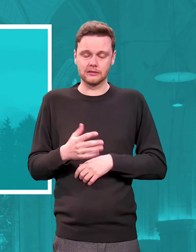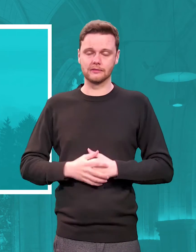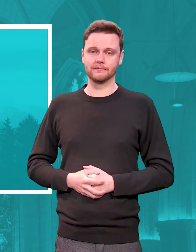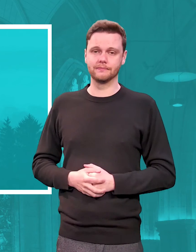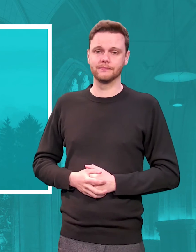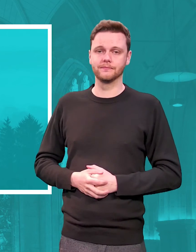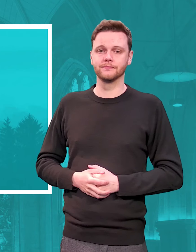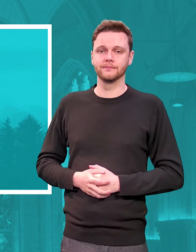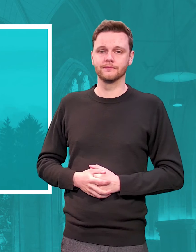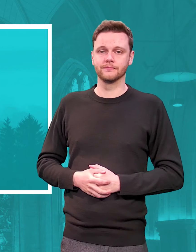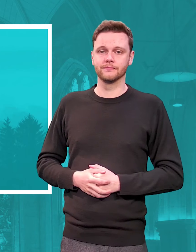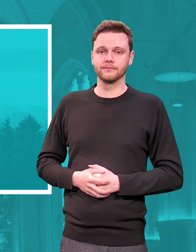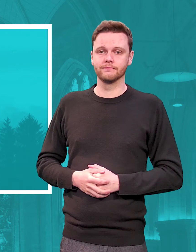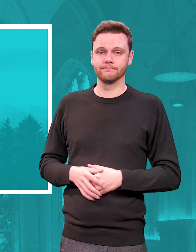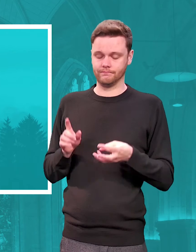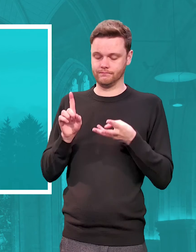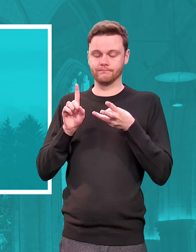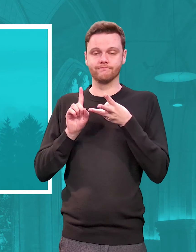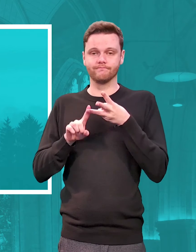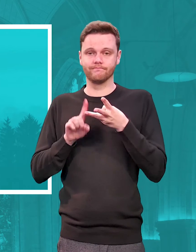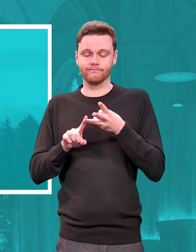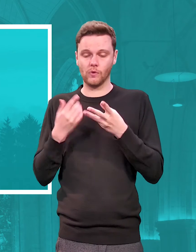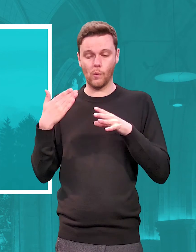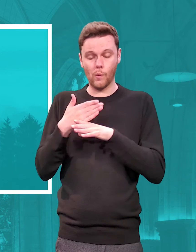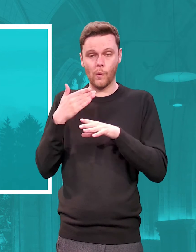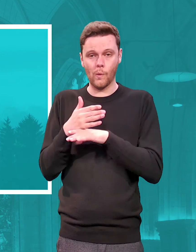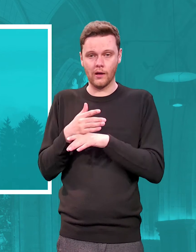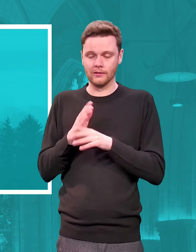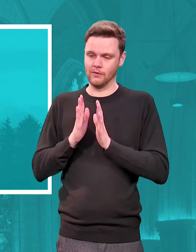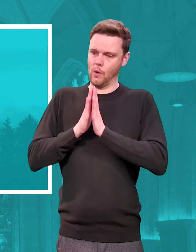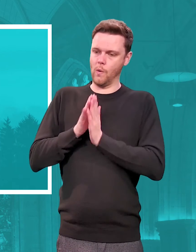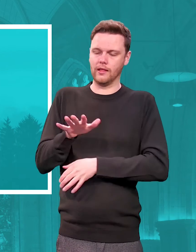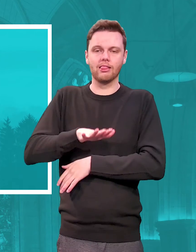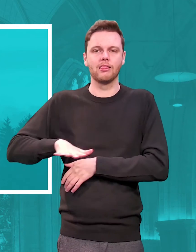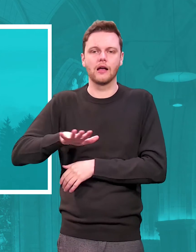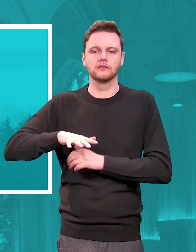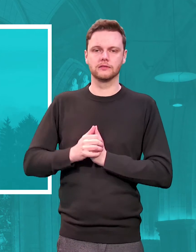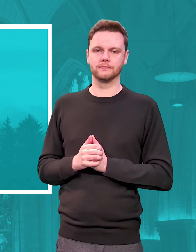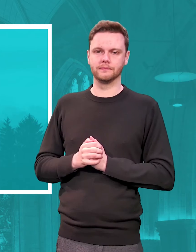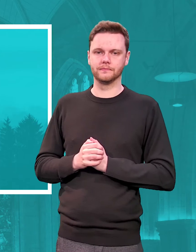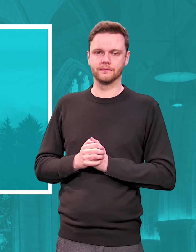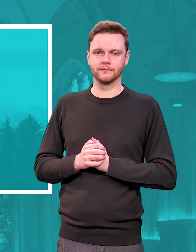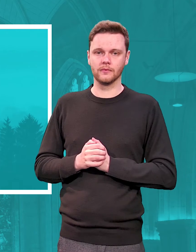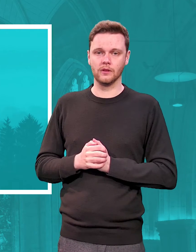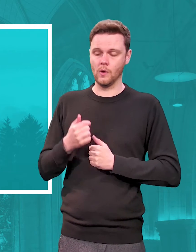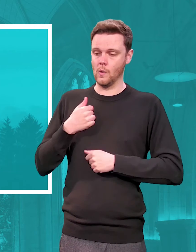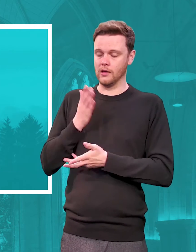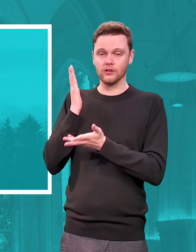I should now turn to our work concerning the Holy Land. The Church of Scotland Trust acts as trustee on behalf of Faith Impact Forum,